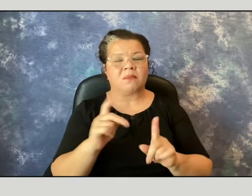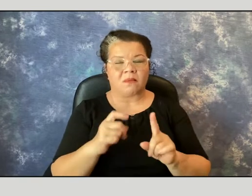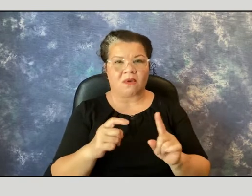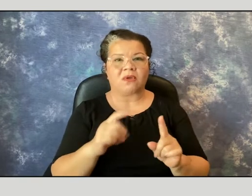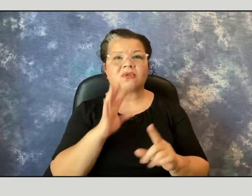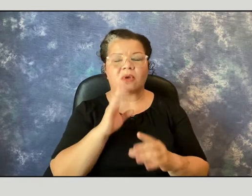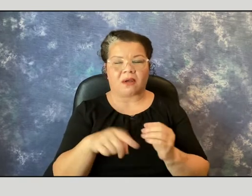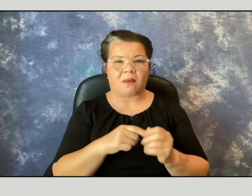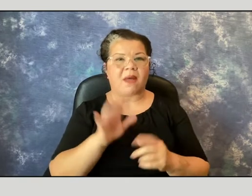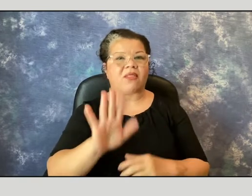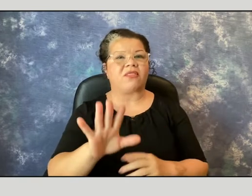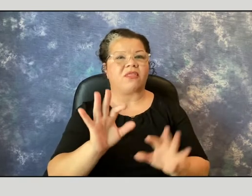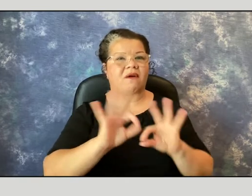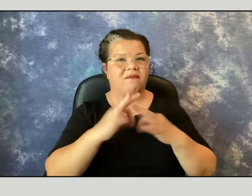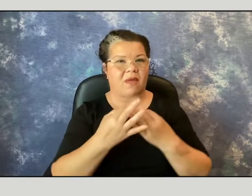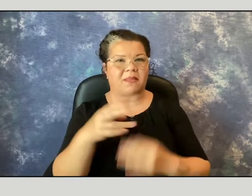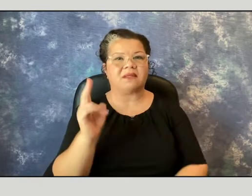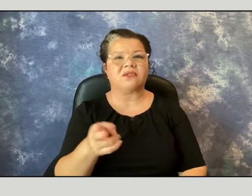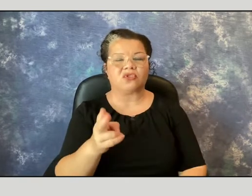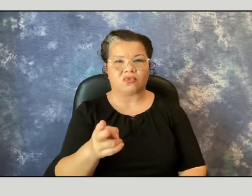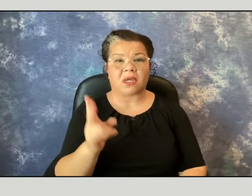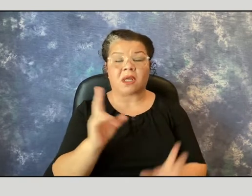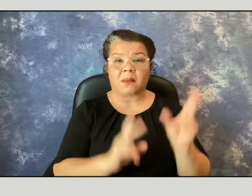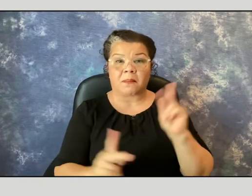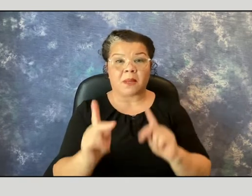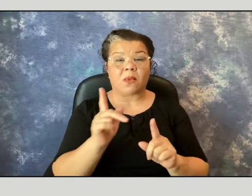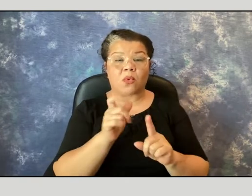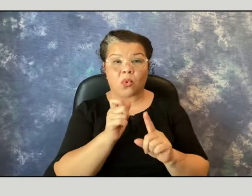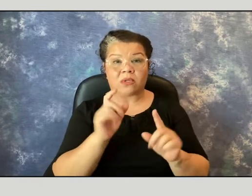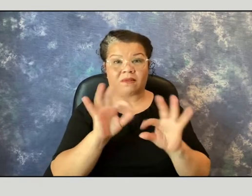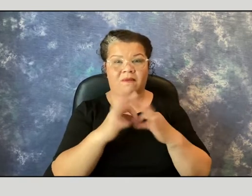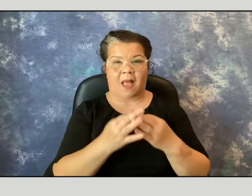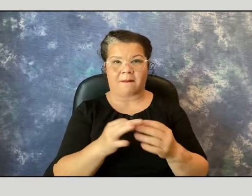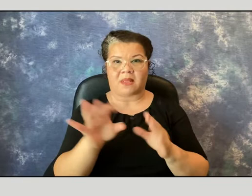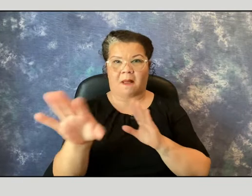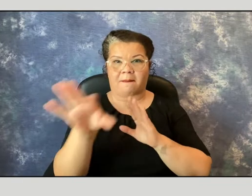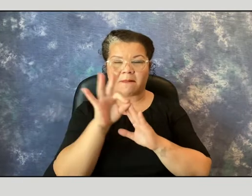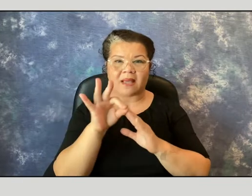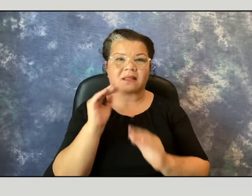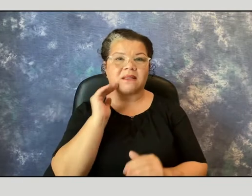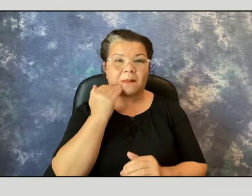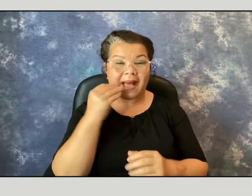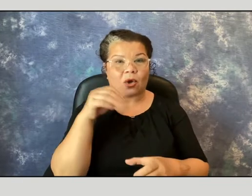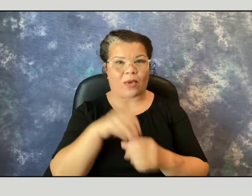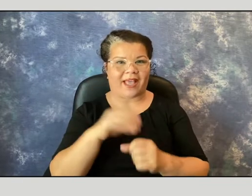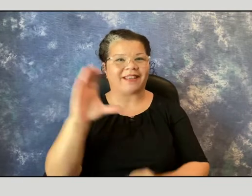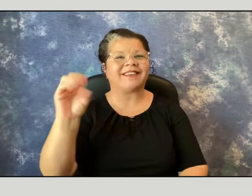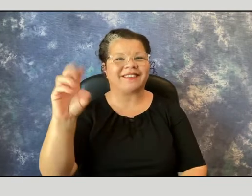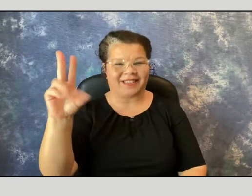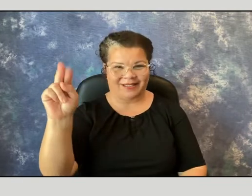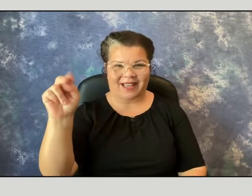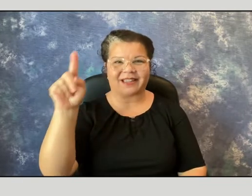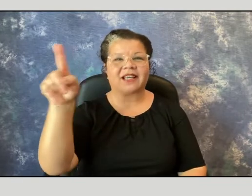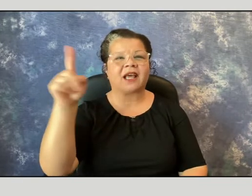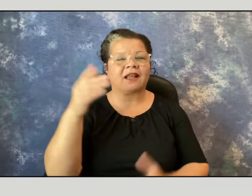people whose families picked tobacco in Connecticut along the river outside of Hartford,